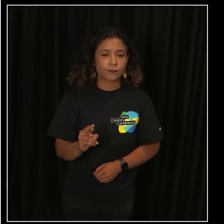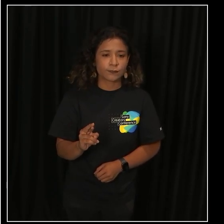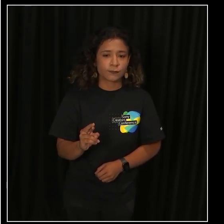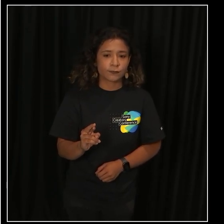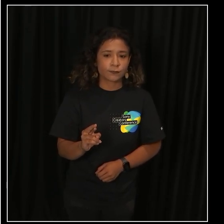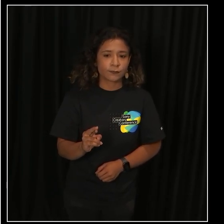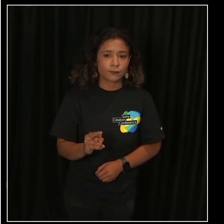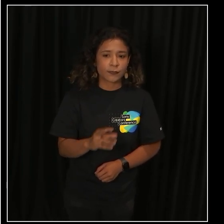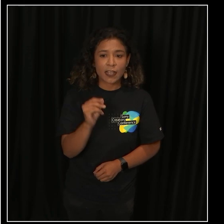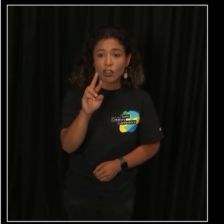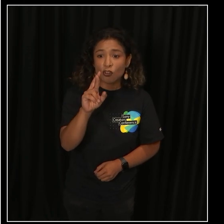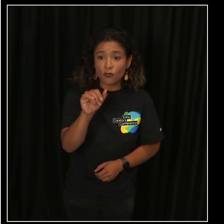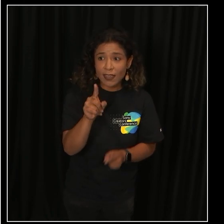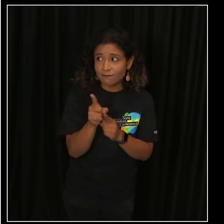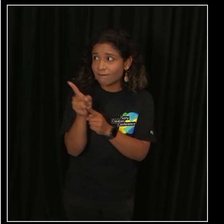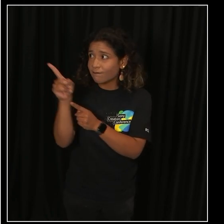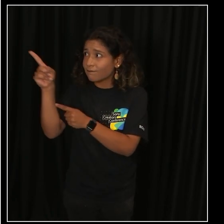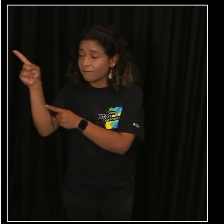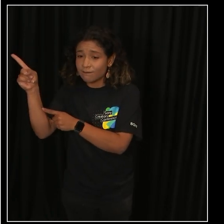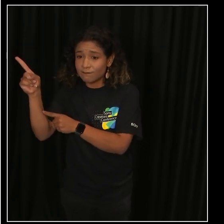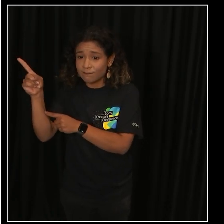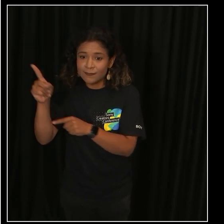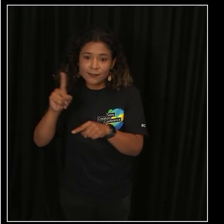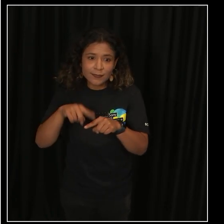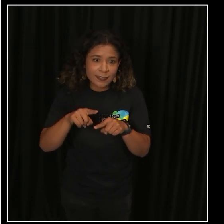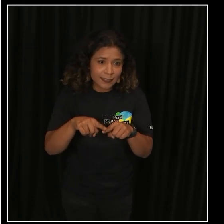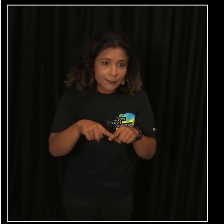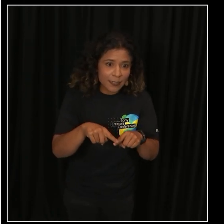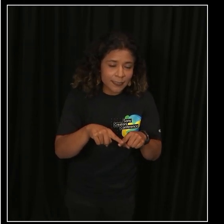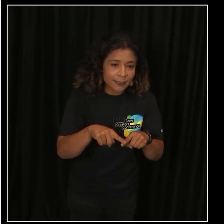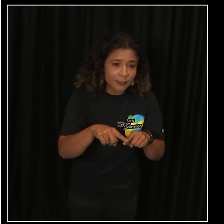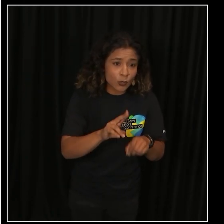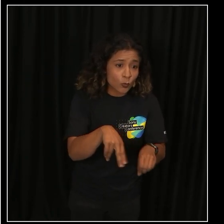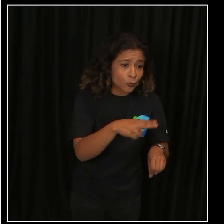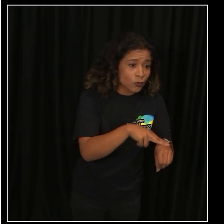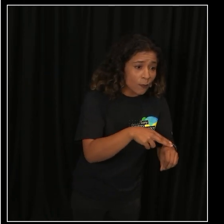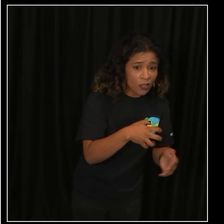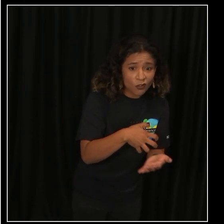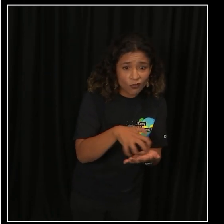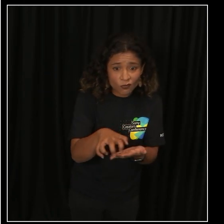and the ray direction is determined from normal, roughness and the blue noise.